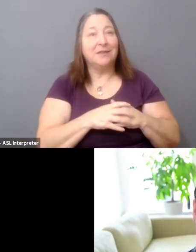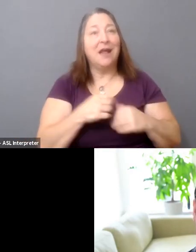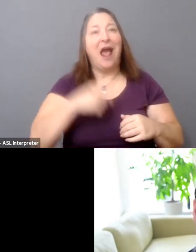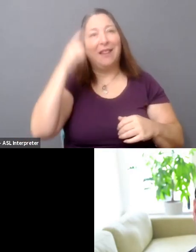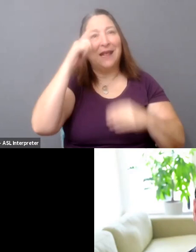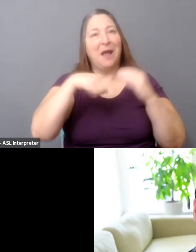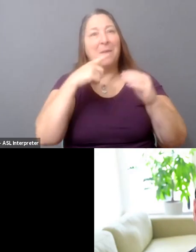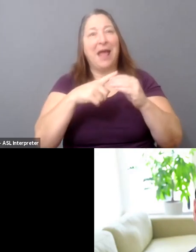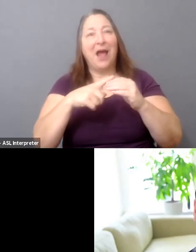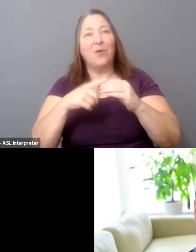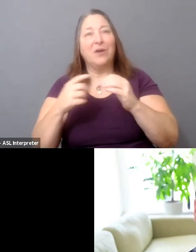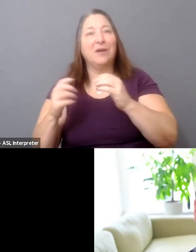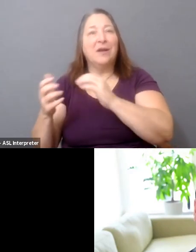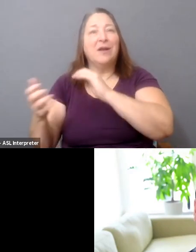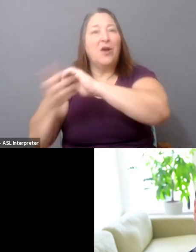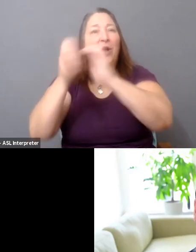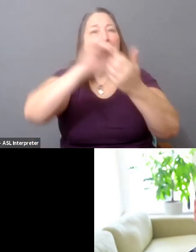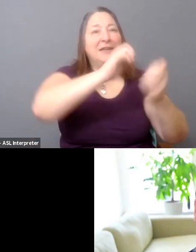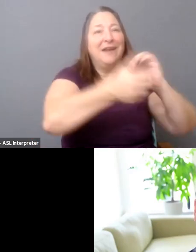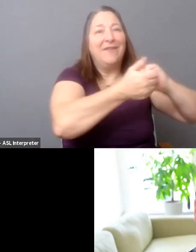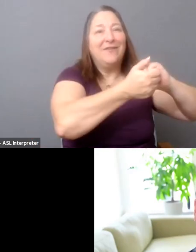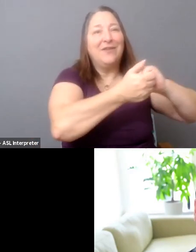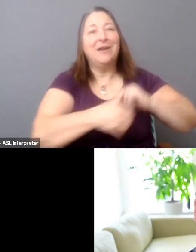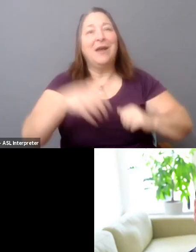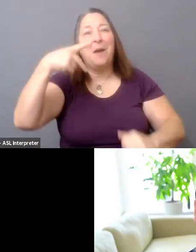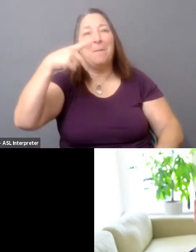Like my micro-distribution company as part of OVID.tv